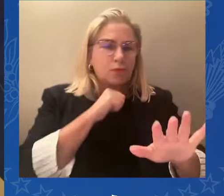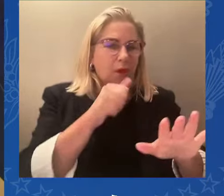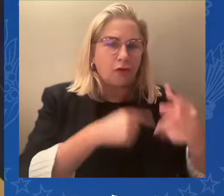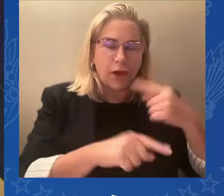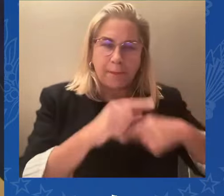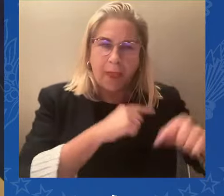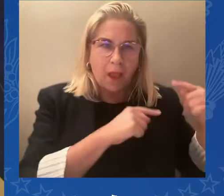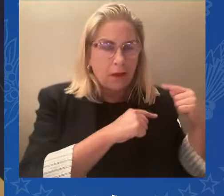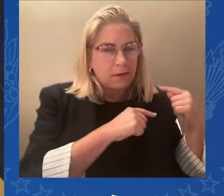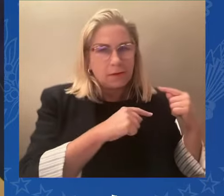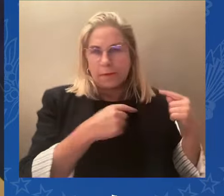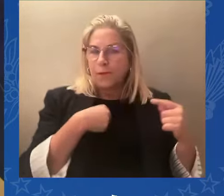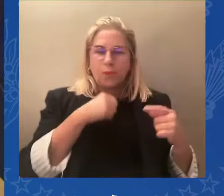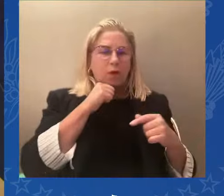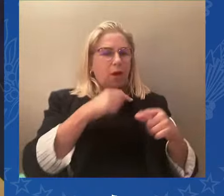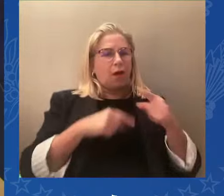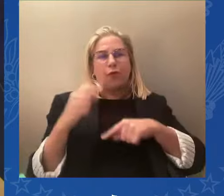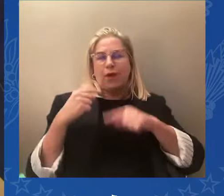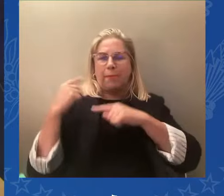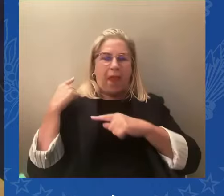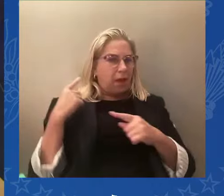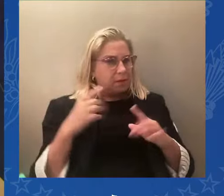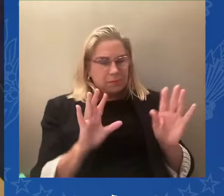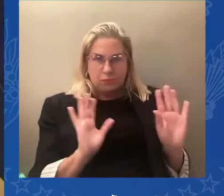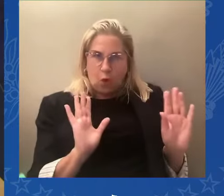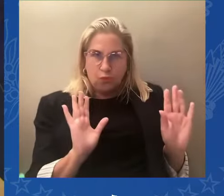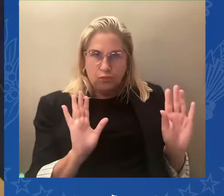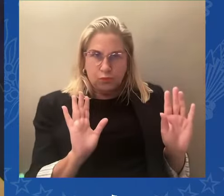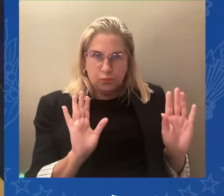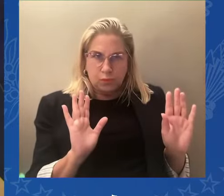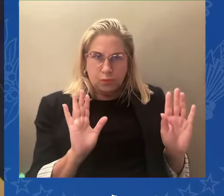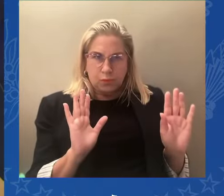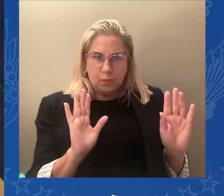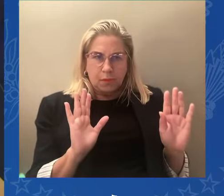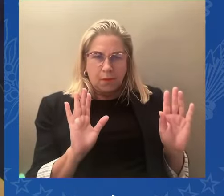No, we will chart a new way forward.